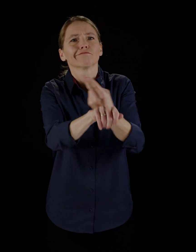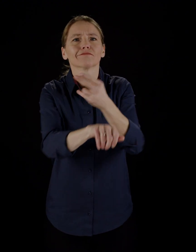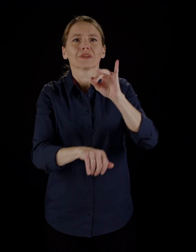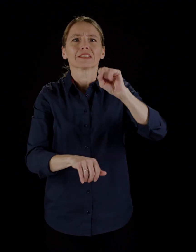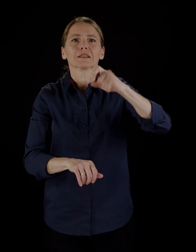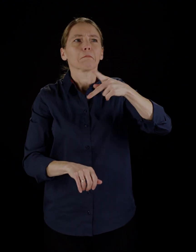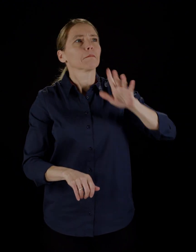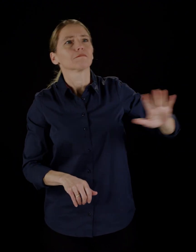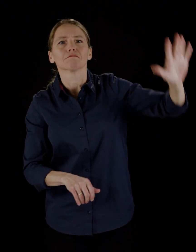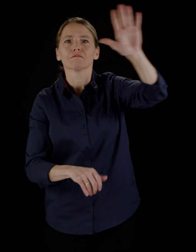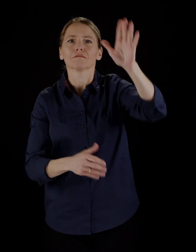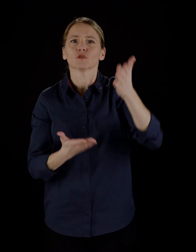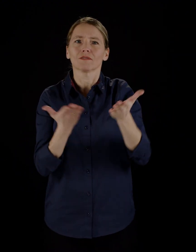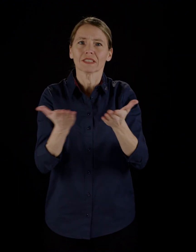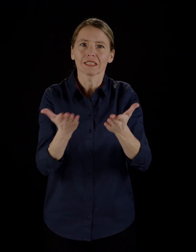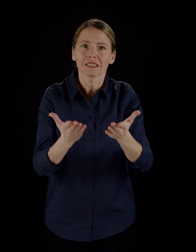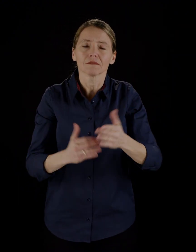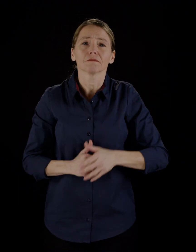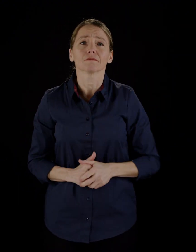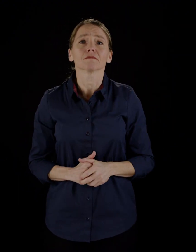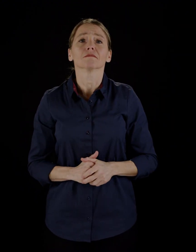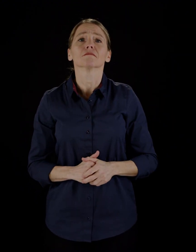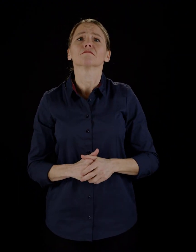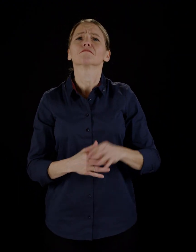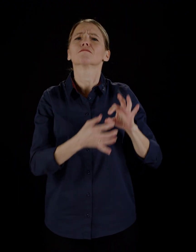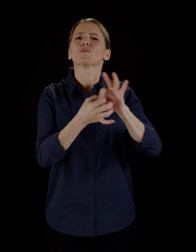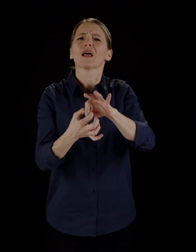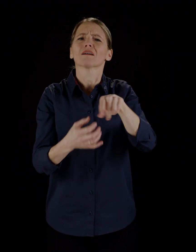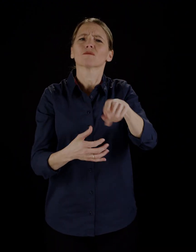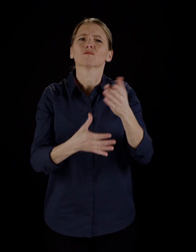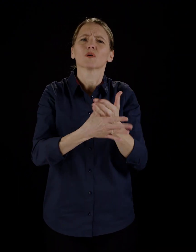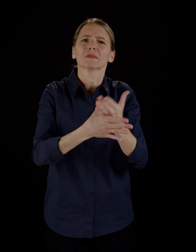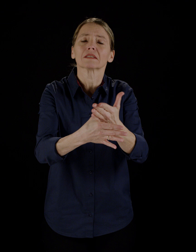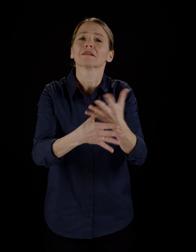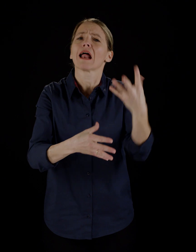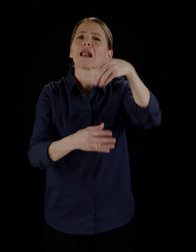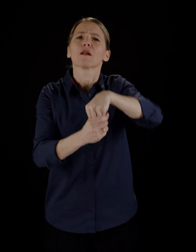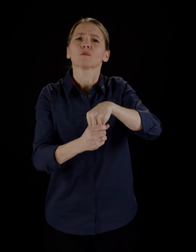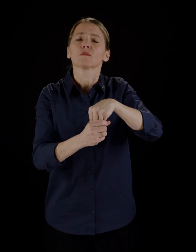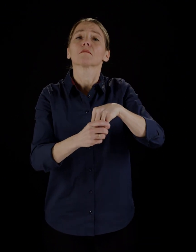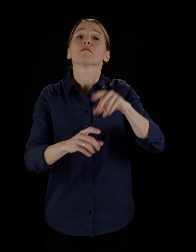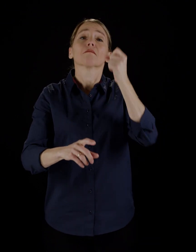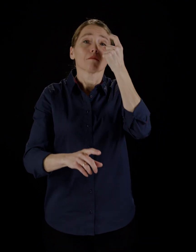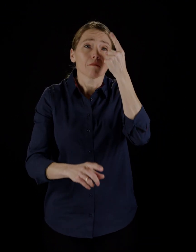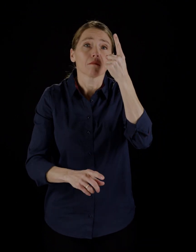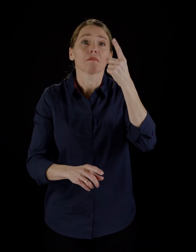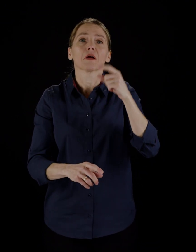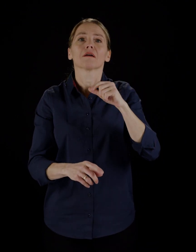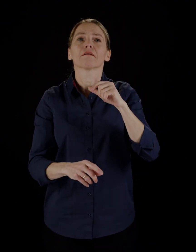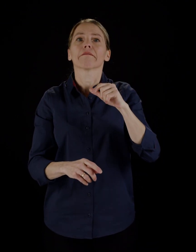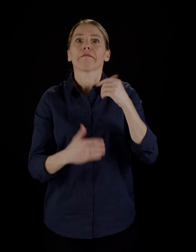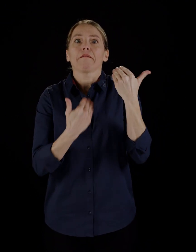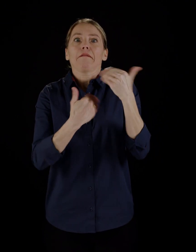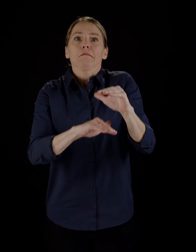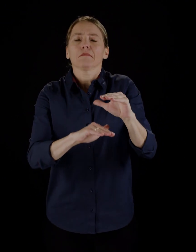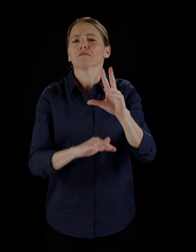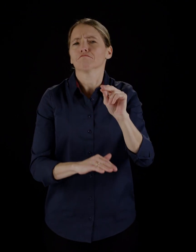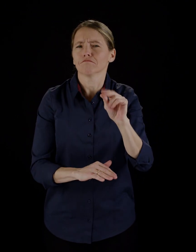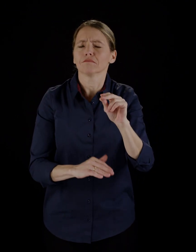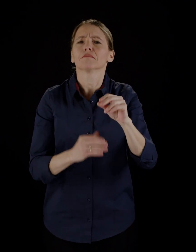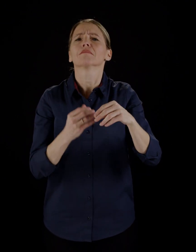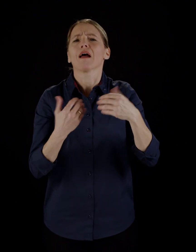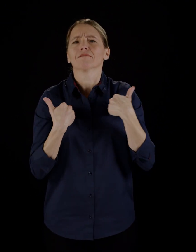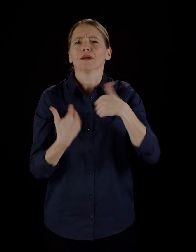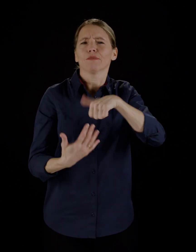Related documents include, but are not limited to, privacy policies and fair use or acceptable use policies.